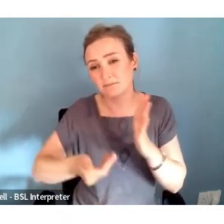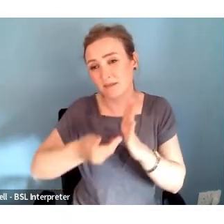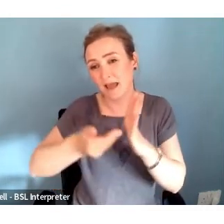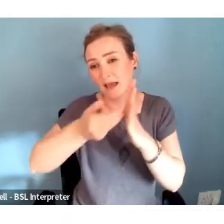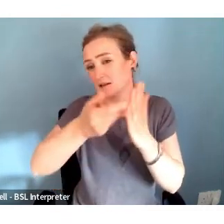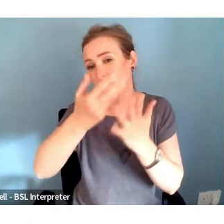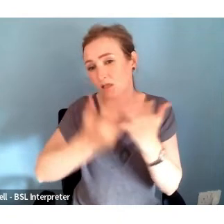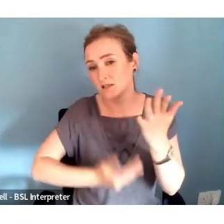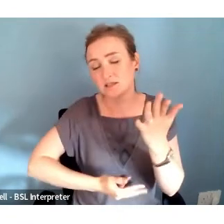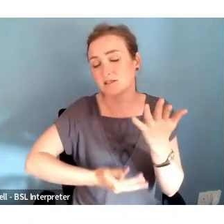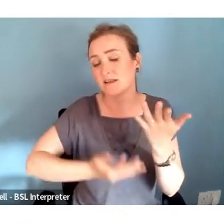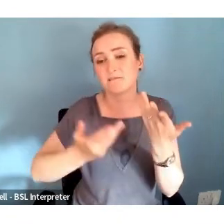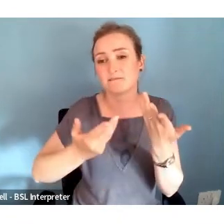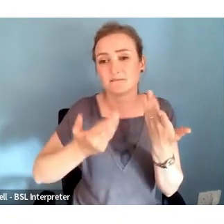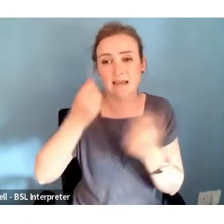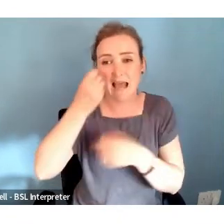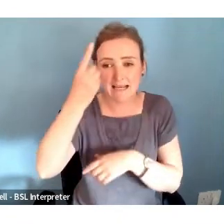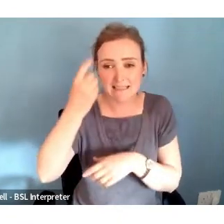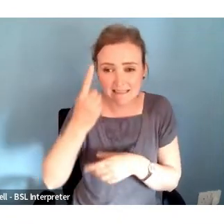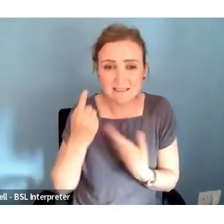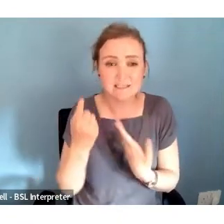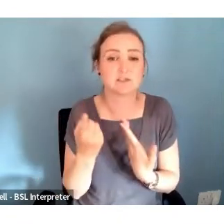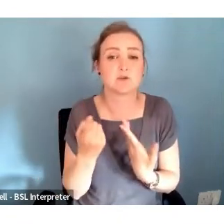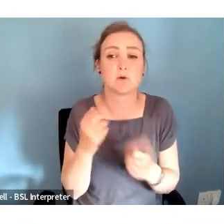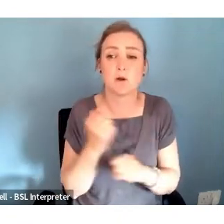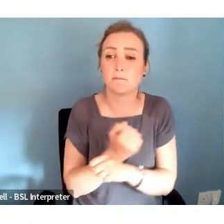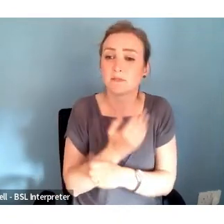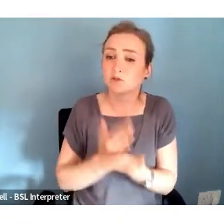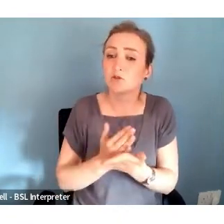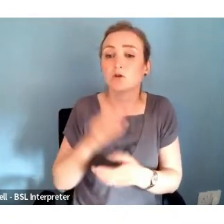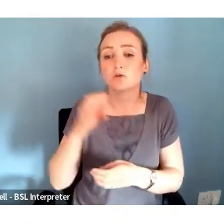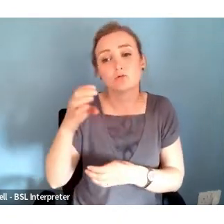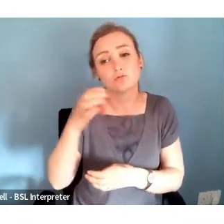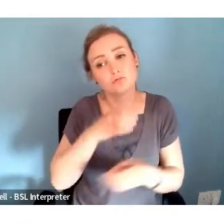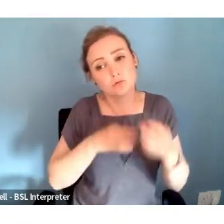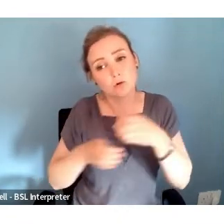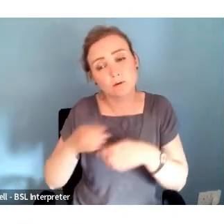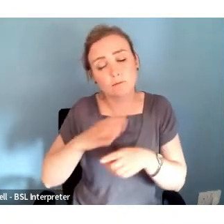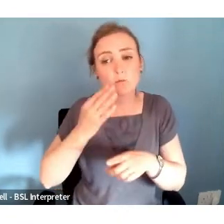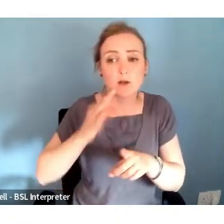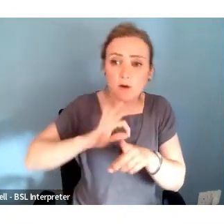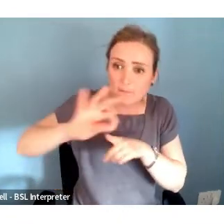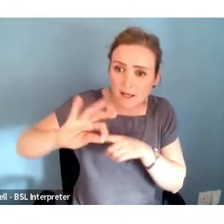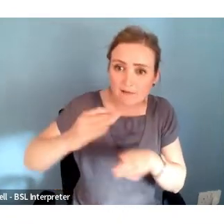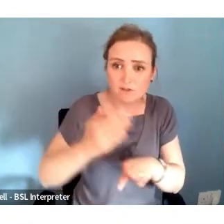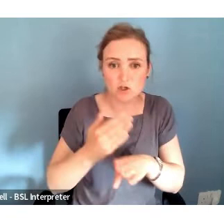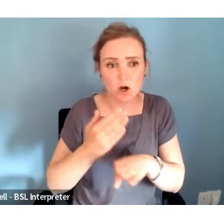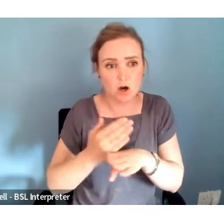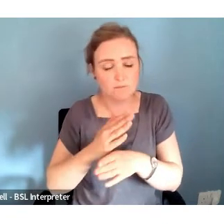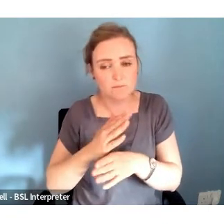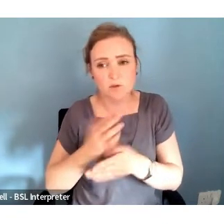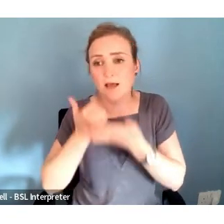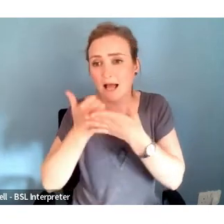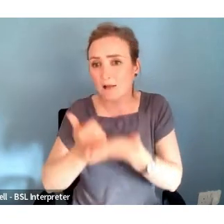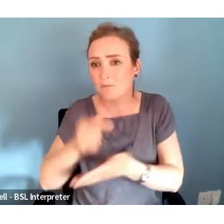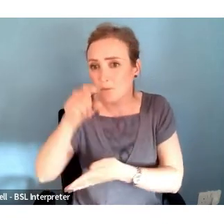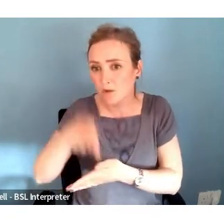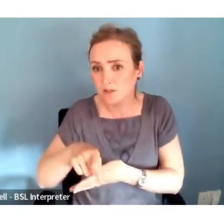s. And we ask that question I think at every stage of the process. So we ask again when inviting people to interview.